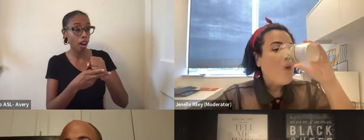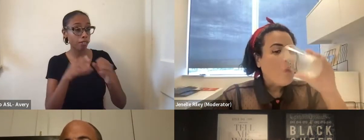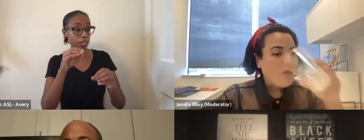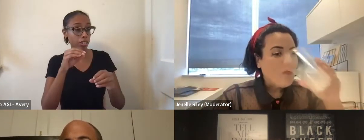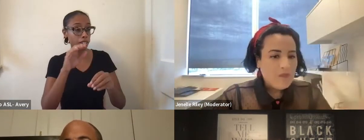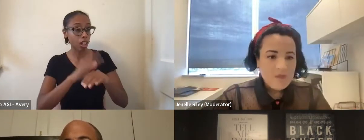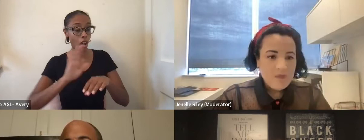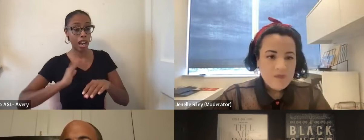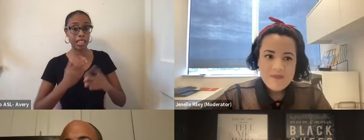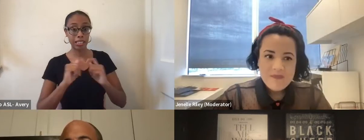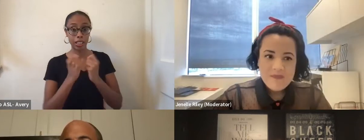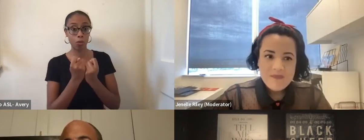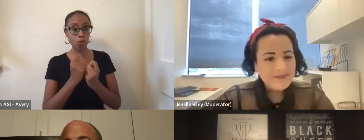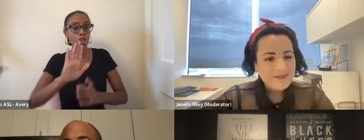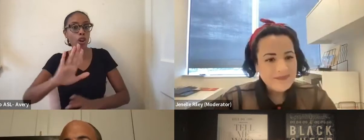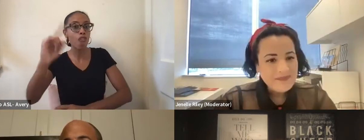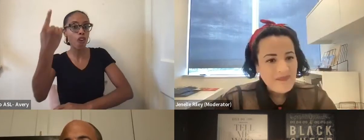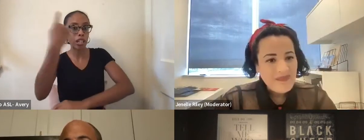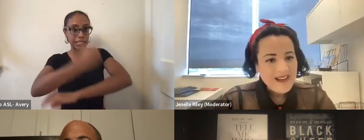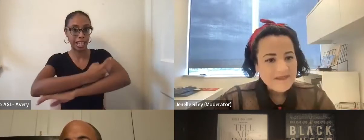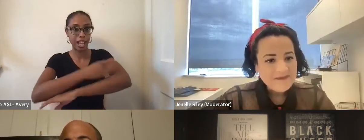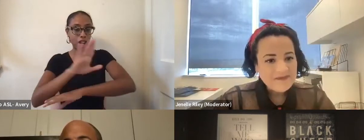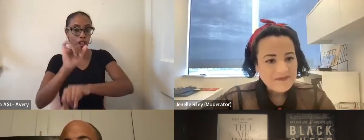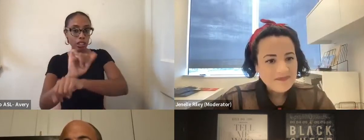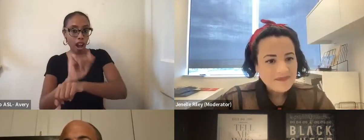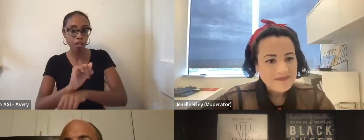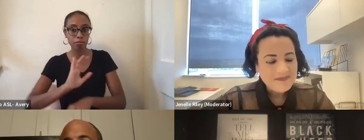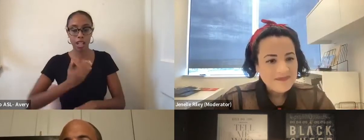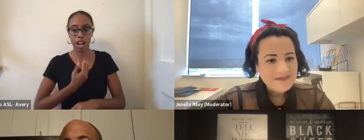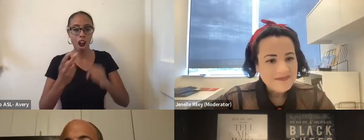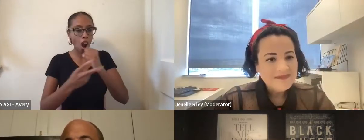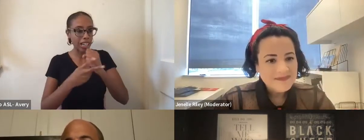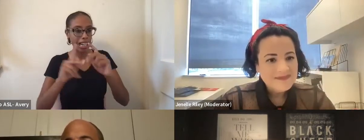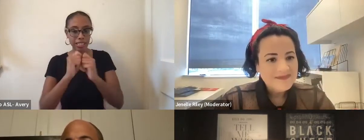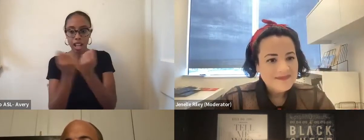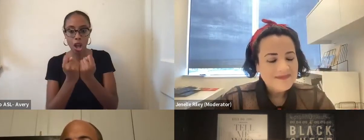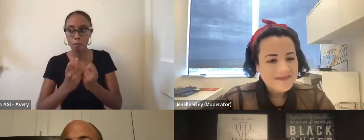looking and scouring all these dark and dusty archive warehouses all over the world for footage.